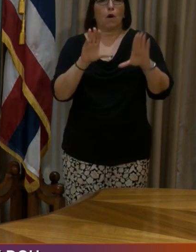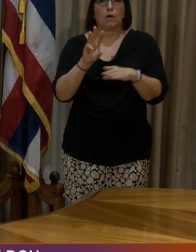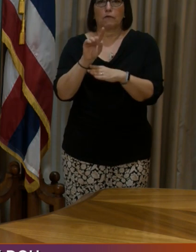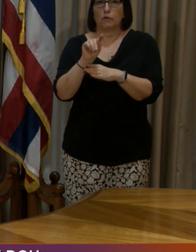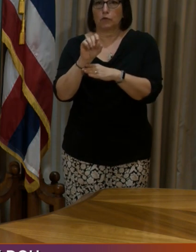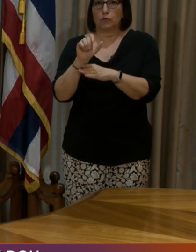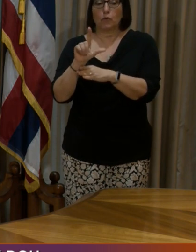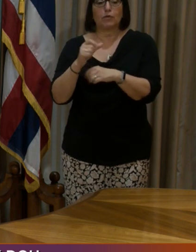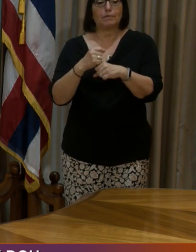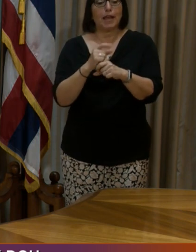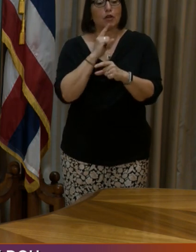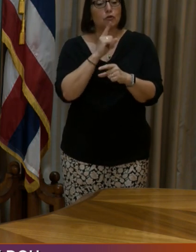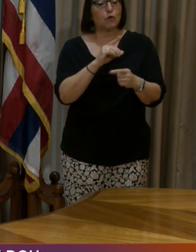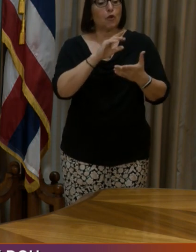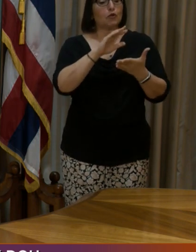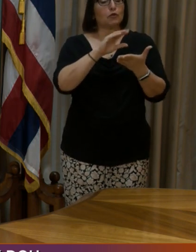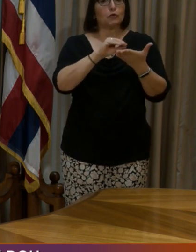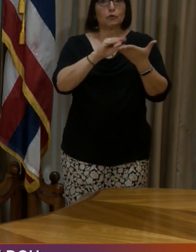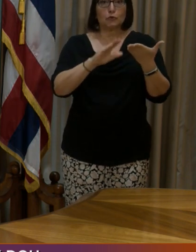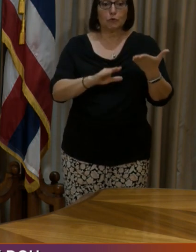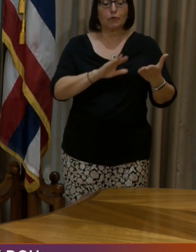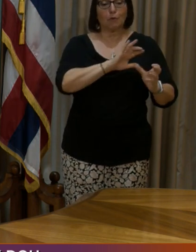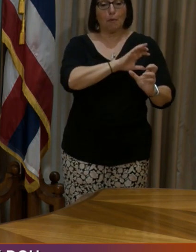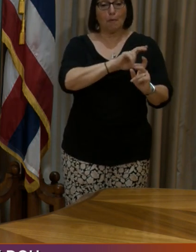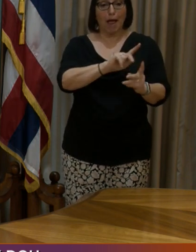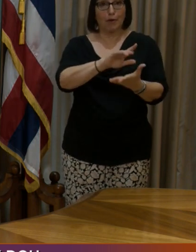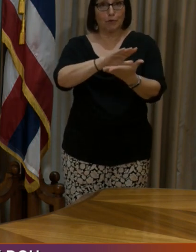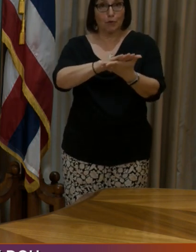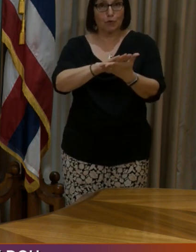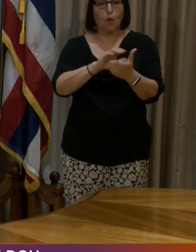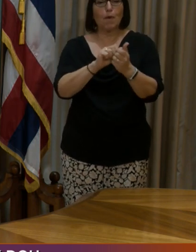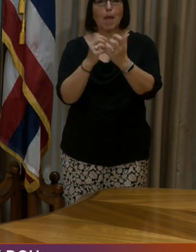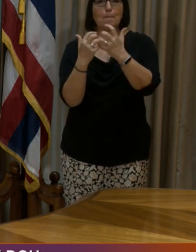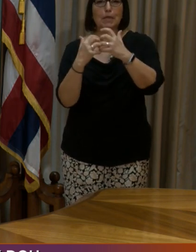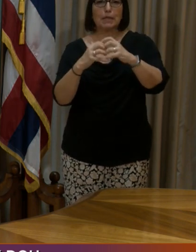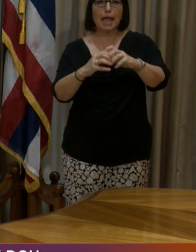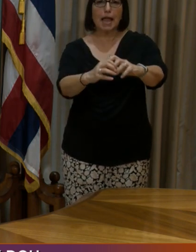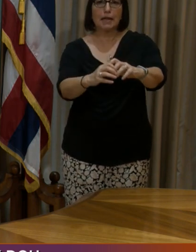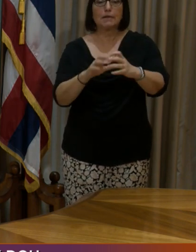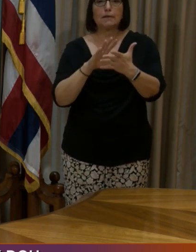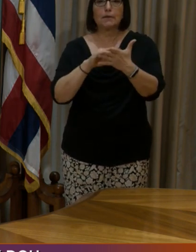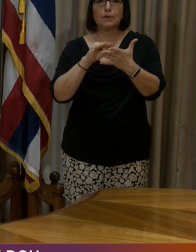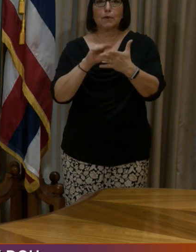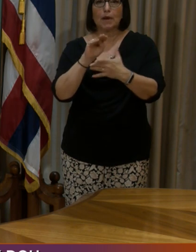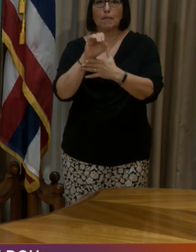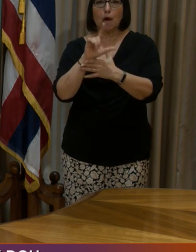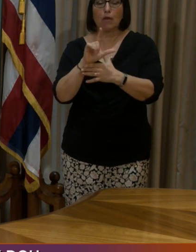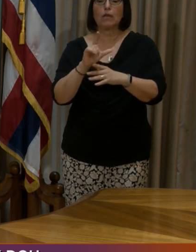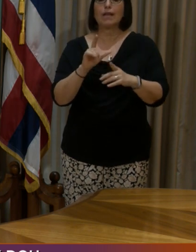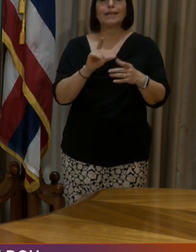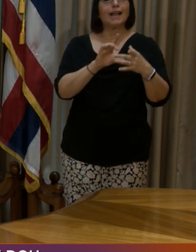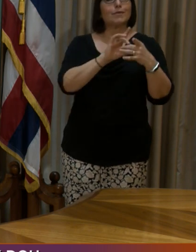THAT WILL HELP OUR SCHOOLS TO PLAN FOR A SAFE AND STRATEGIC GRADUAL RETURN TO BLENDED